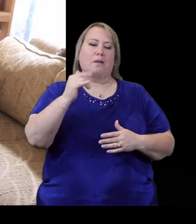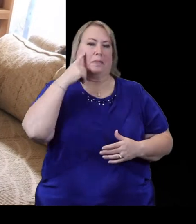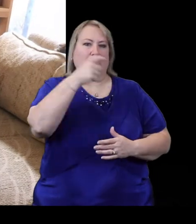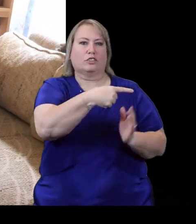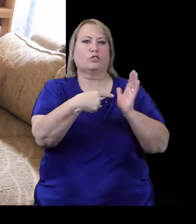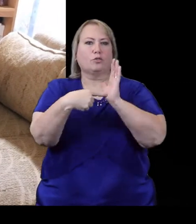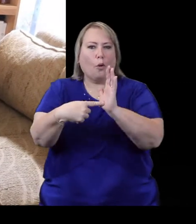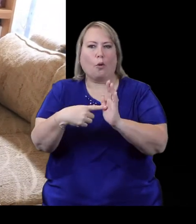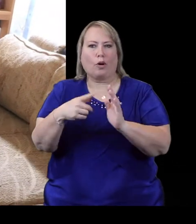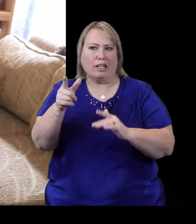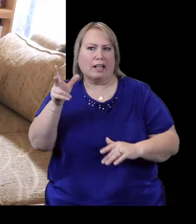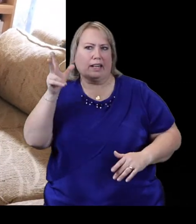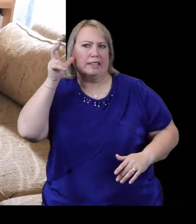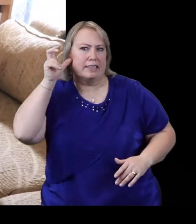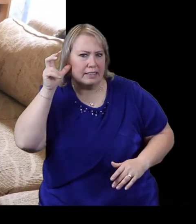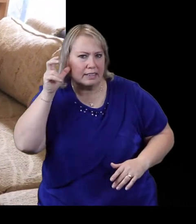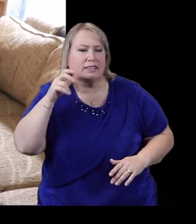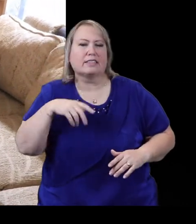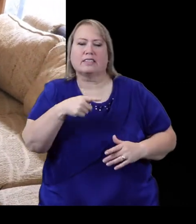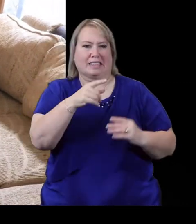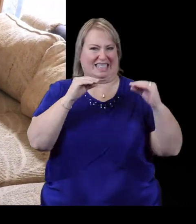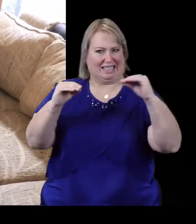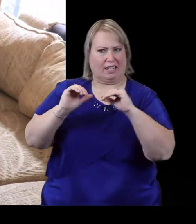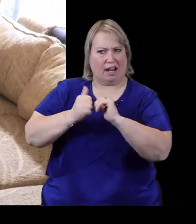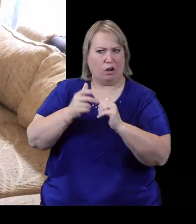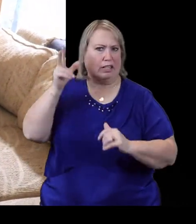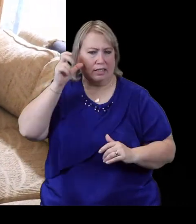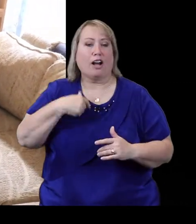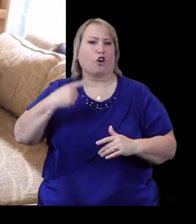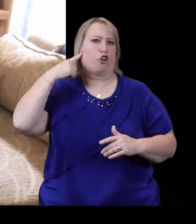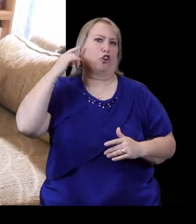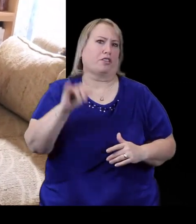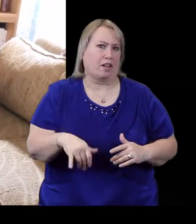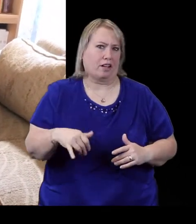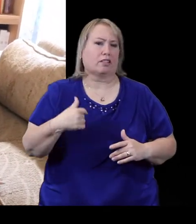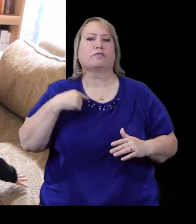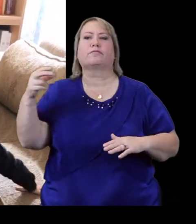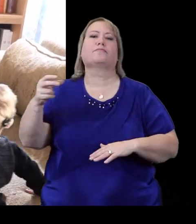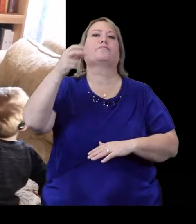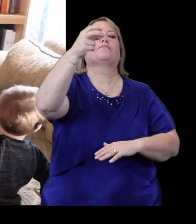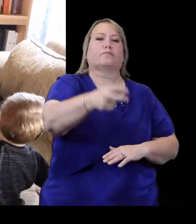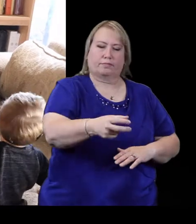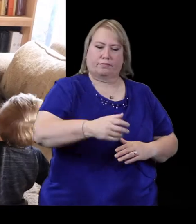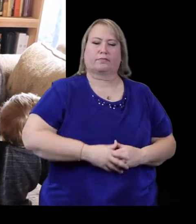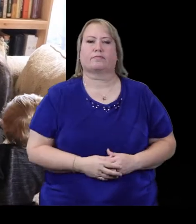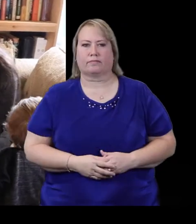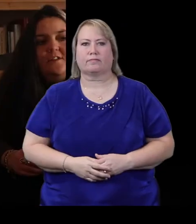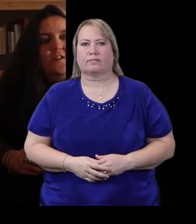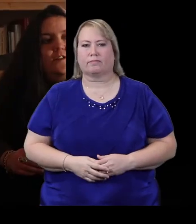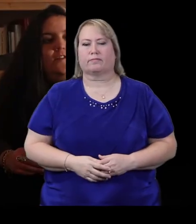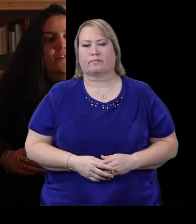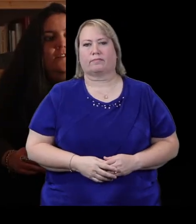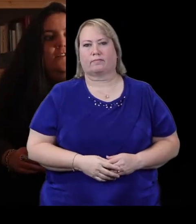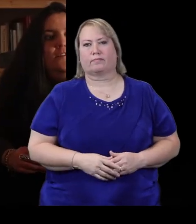to get him to listen. Yeah she's teaching him that I heard that, I'm going to put it in the -- Right. to get ready for his hearing test. He's cued into that.